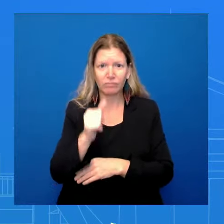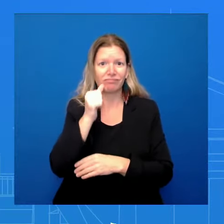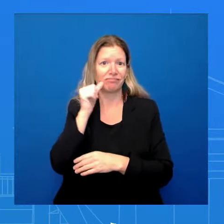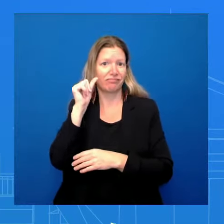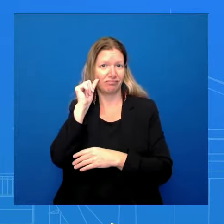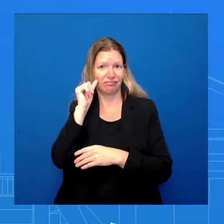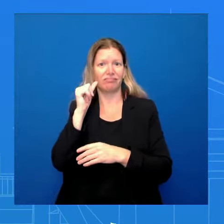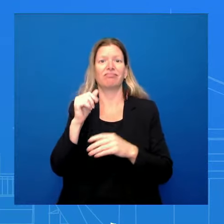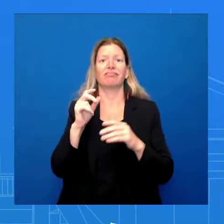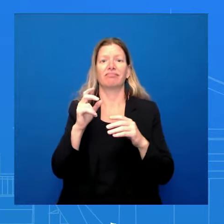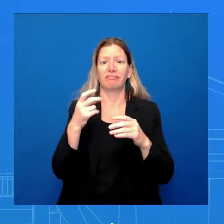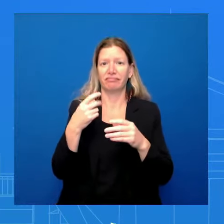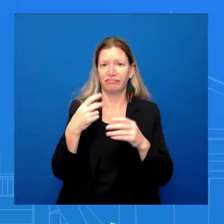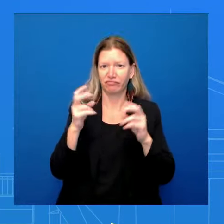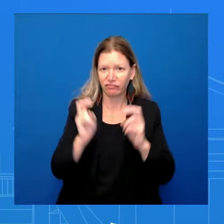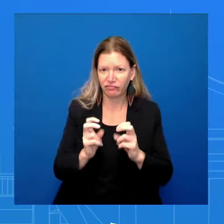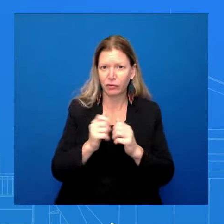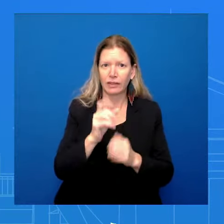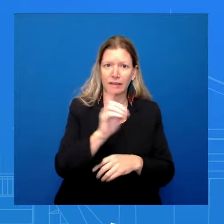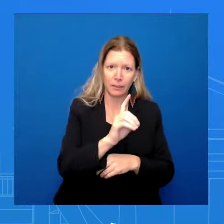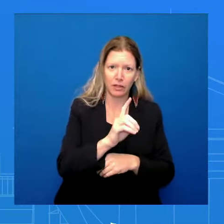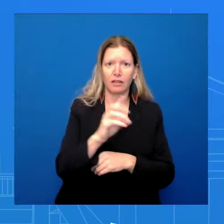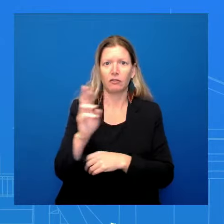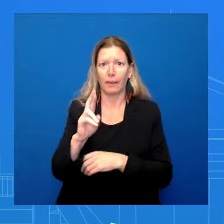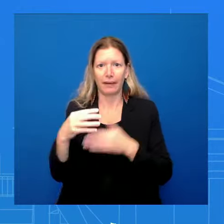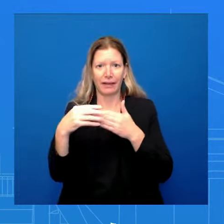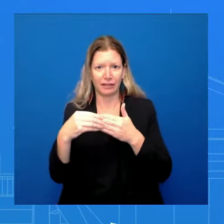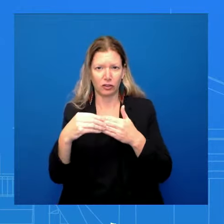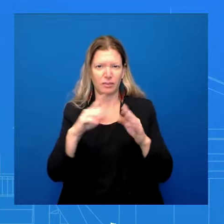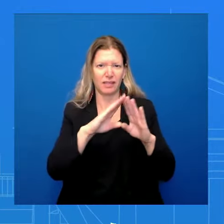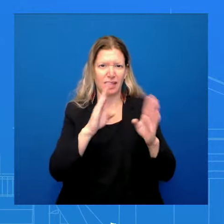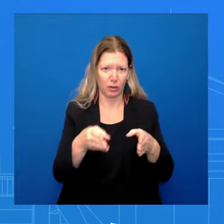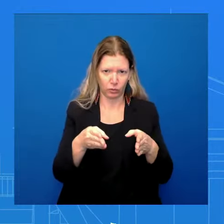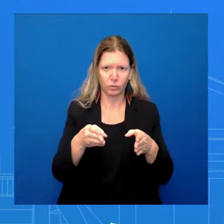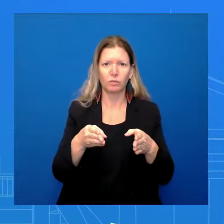and ranking members of the -- of the key committees. And I've got to say, in those conversations,